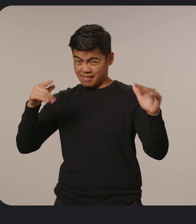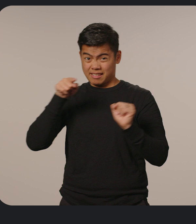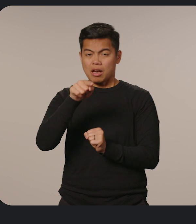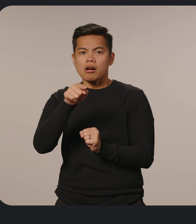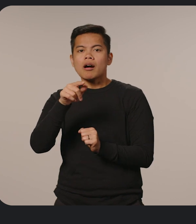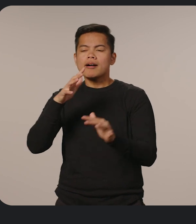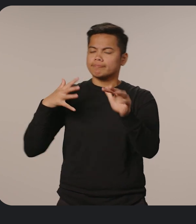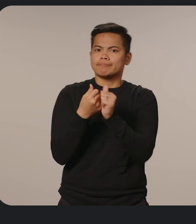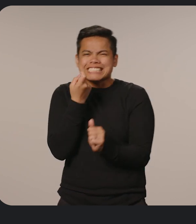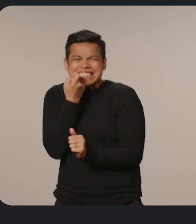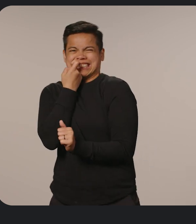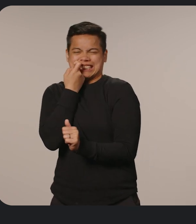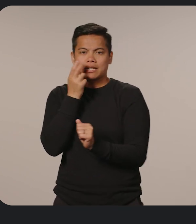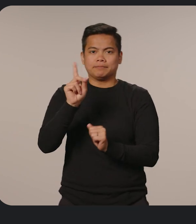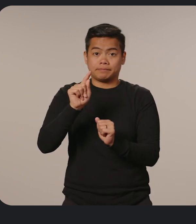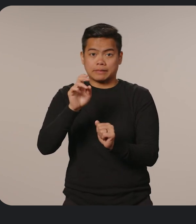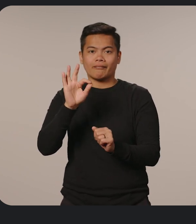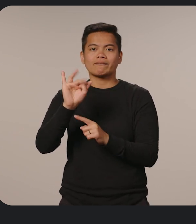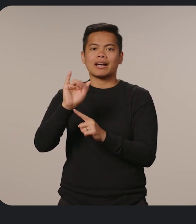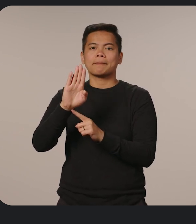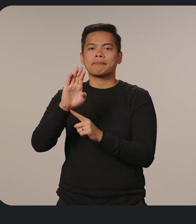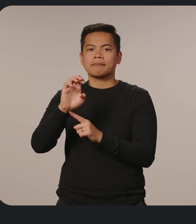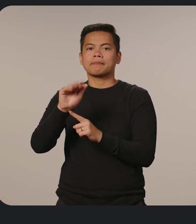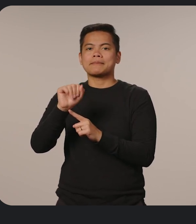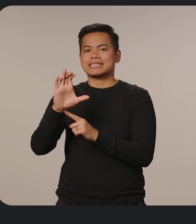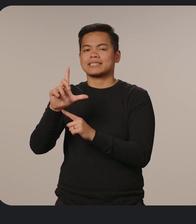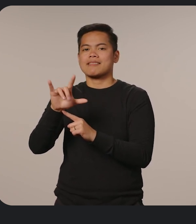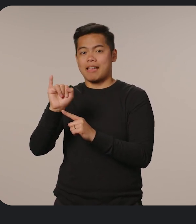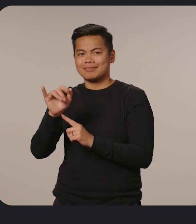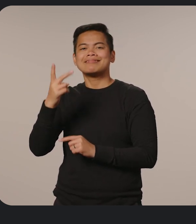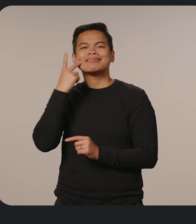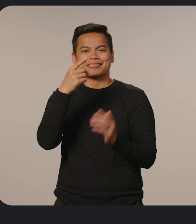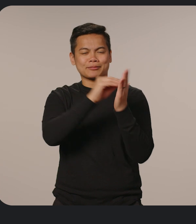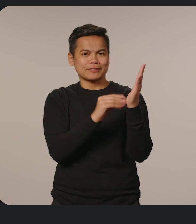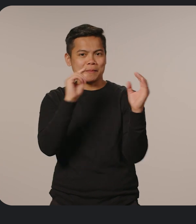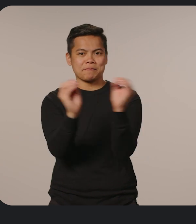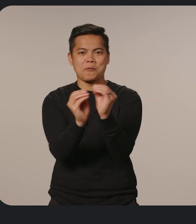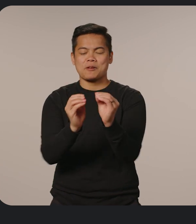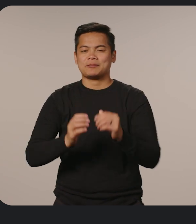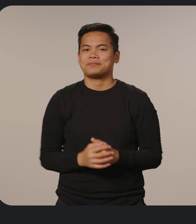to the latest version of the Firebase CLI and see our documentation for more details